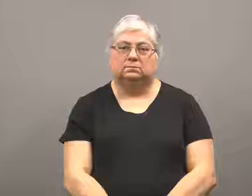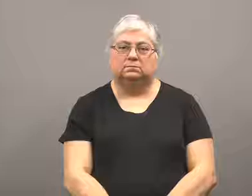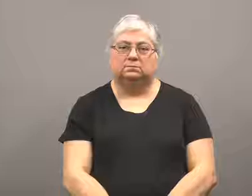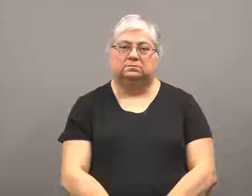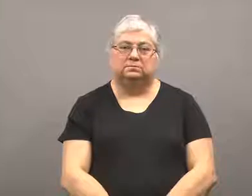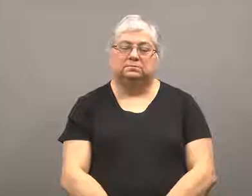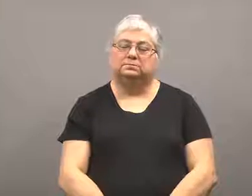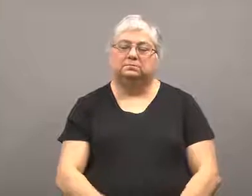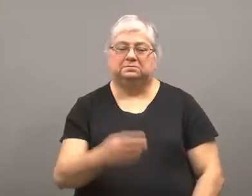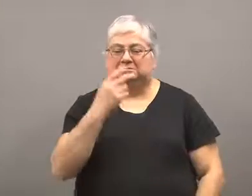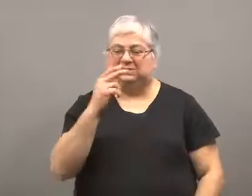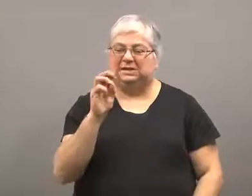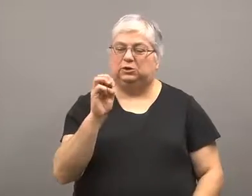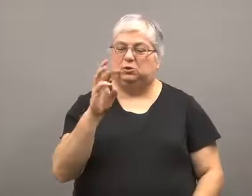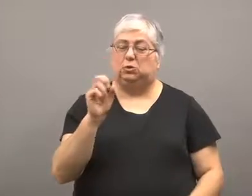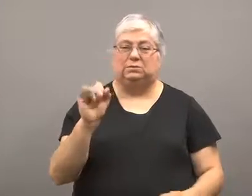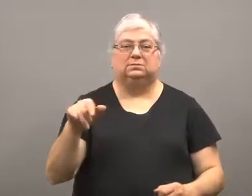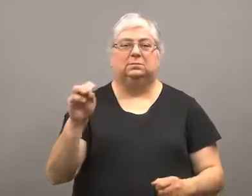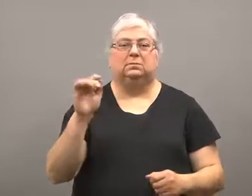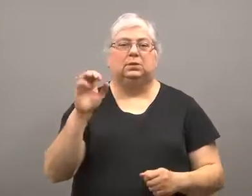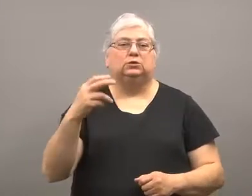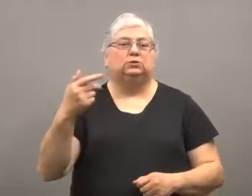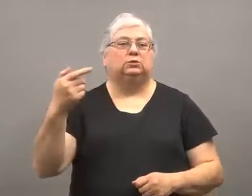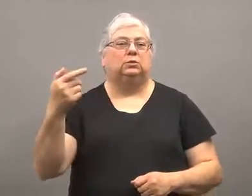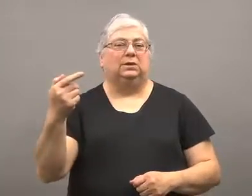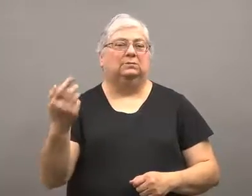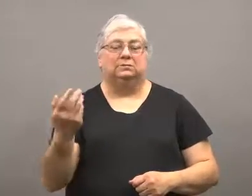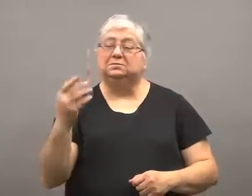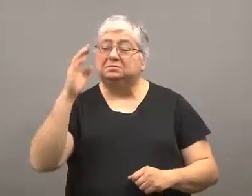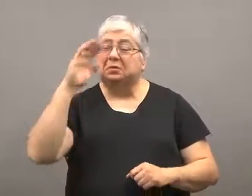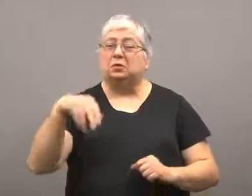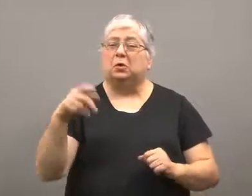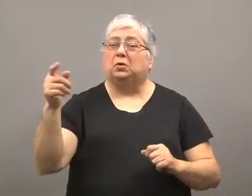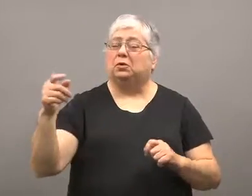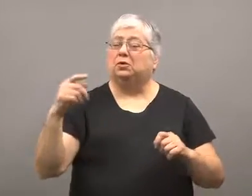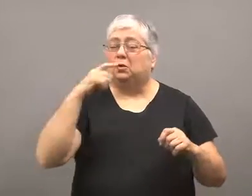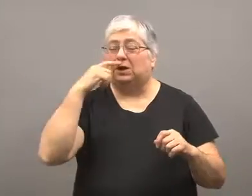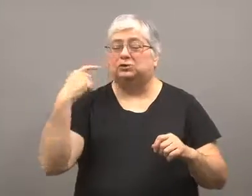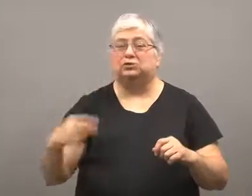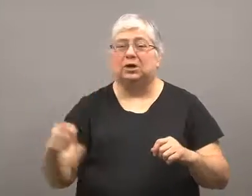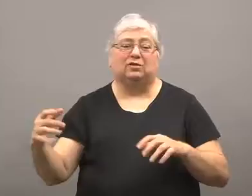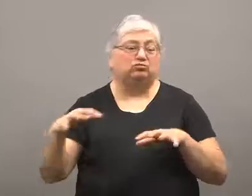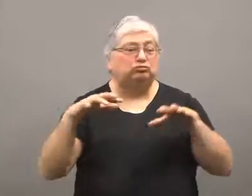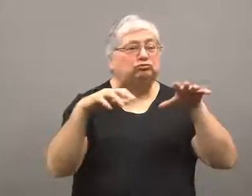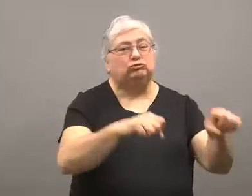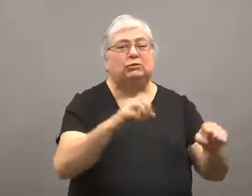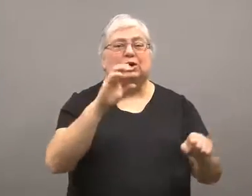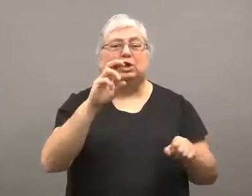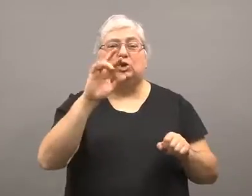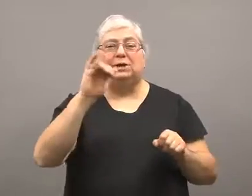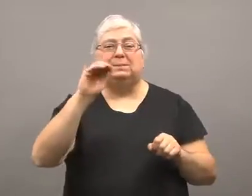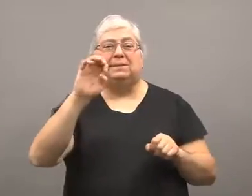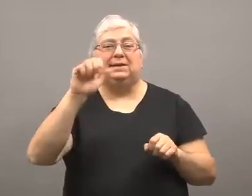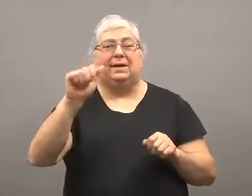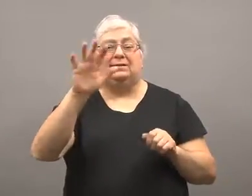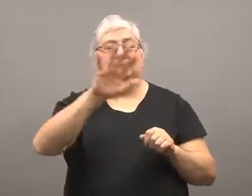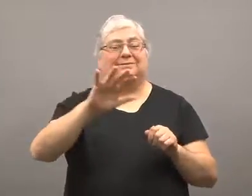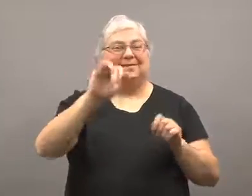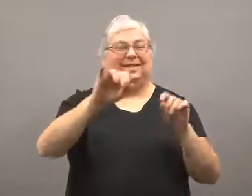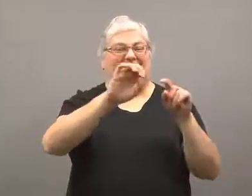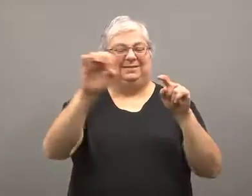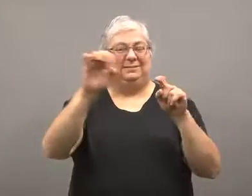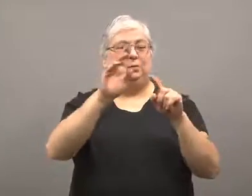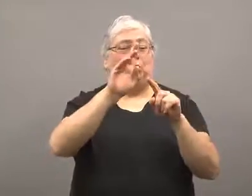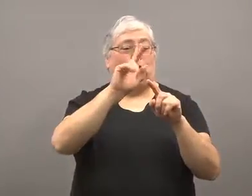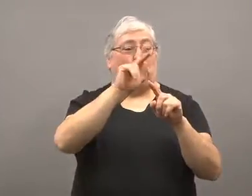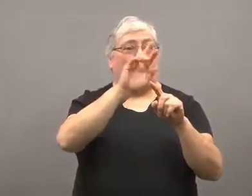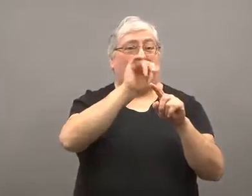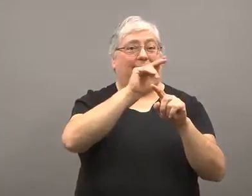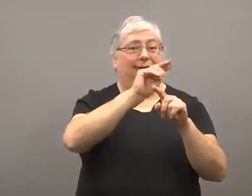This was in the news on March 21.